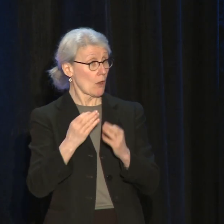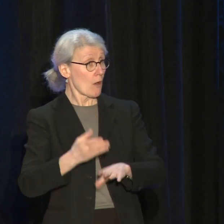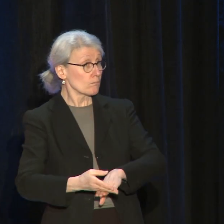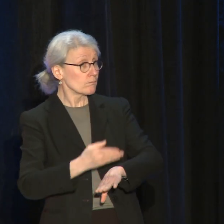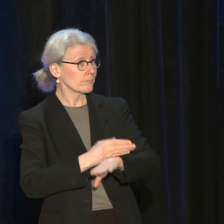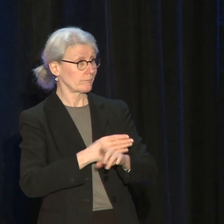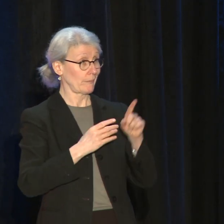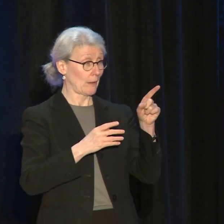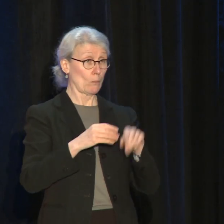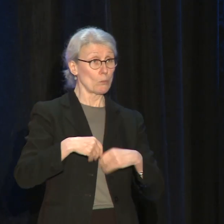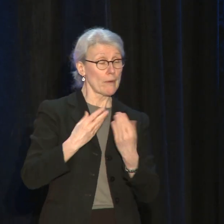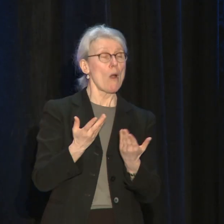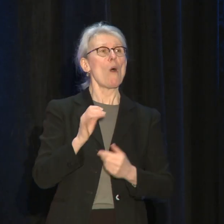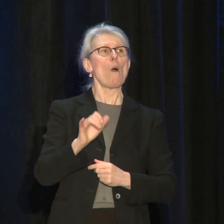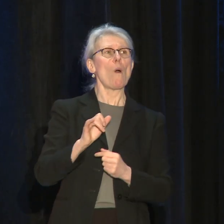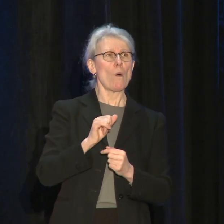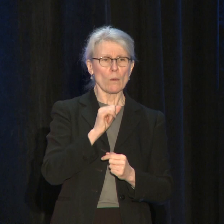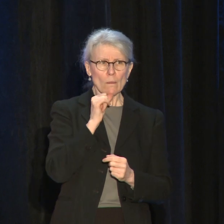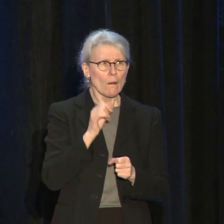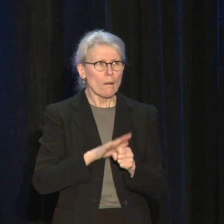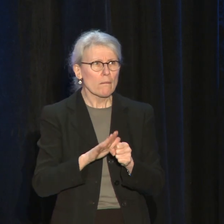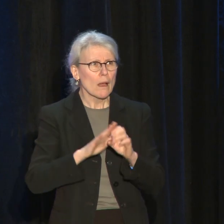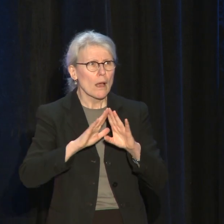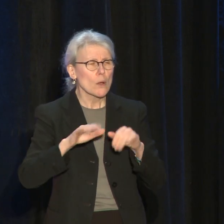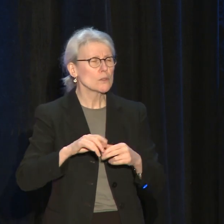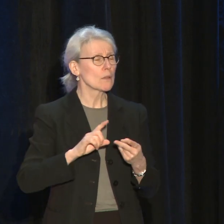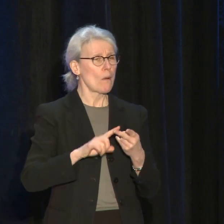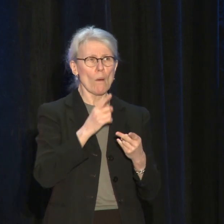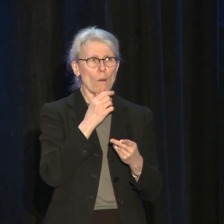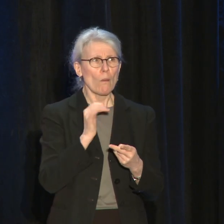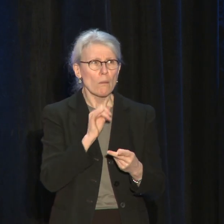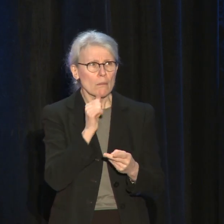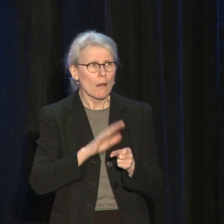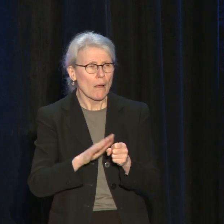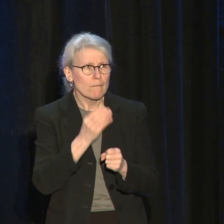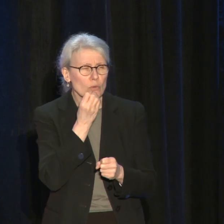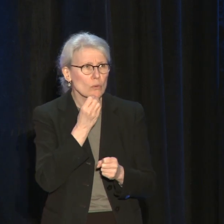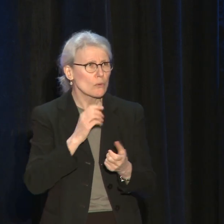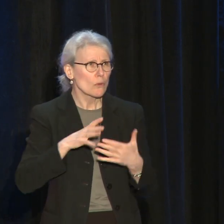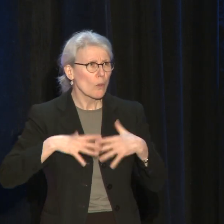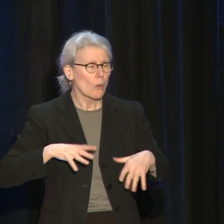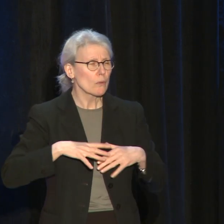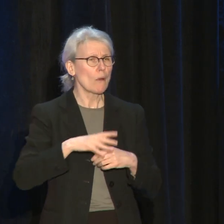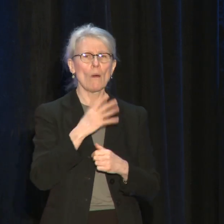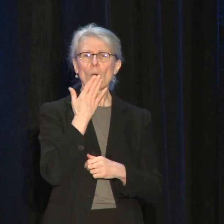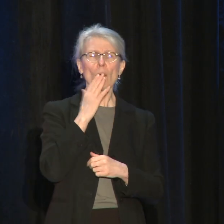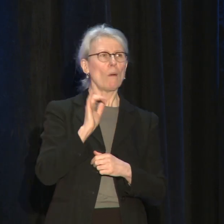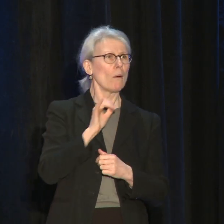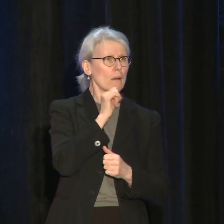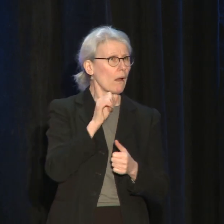housing, they don't provide food and clothing, they don't provide other resources families